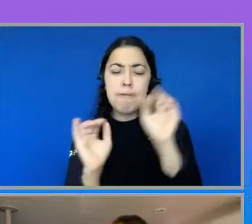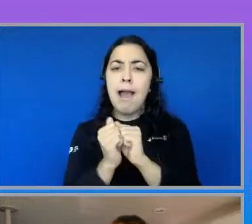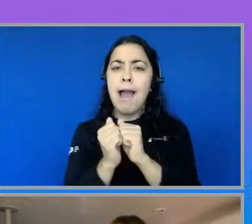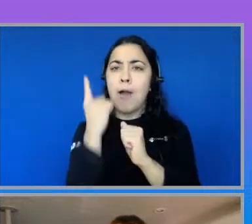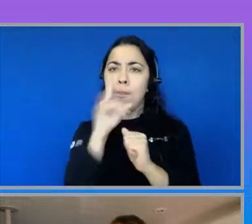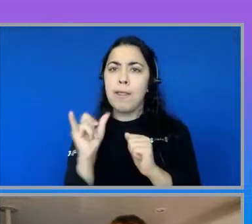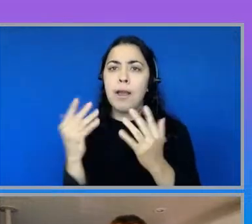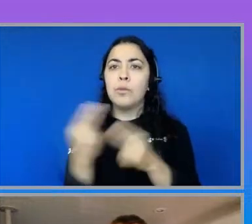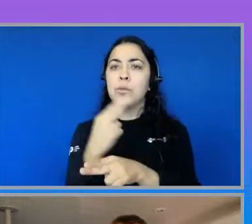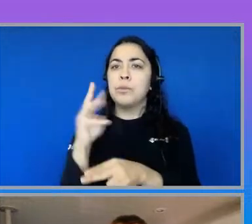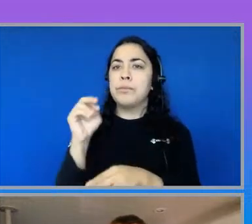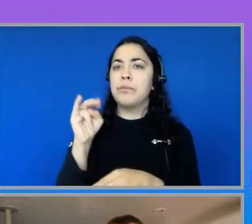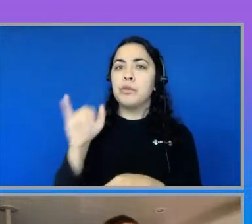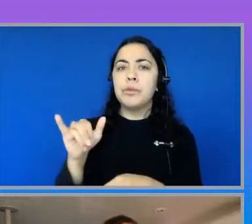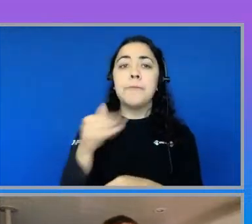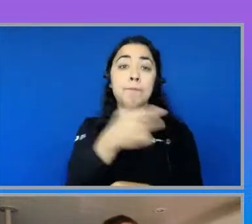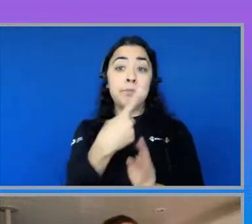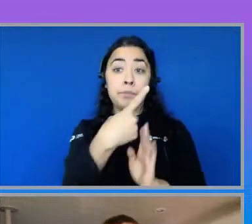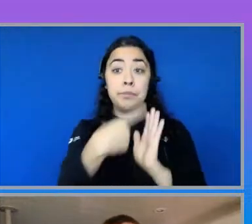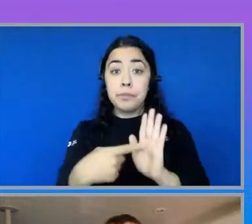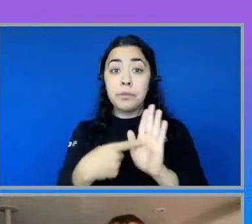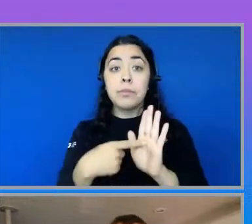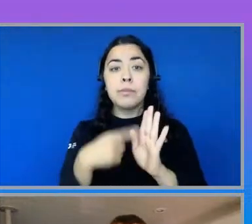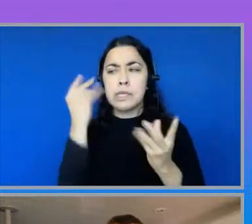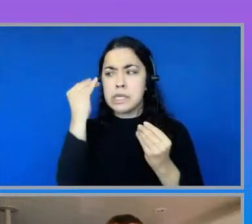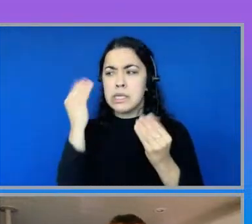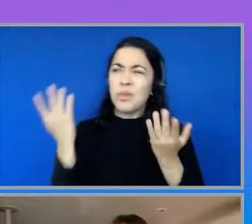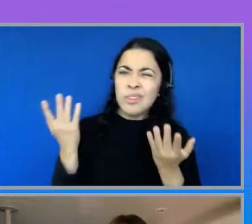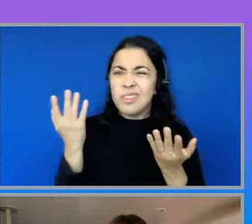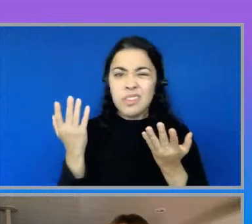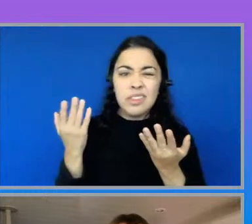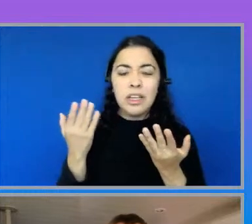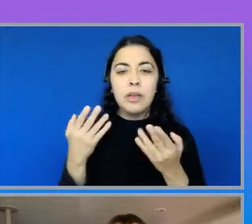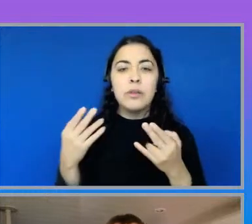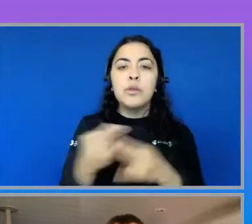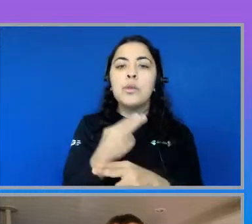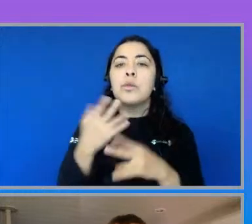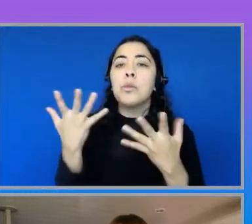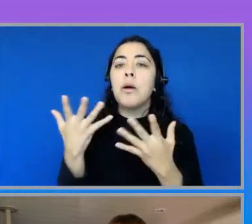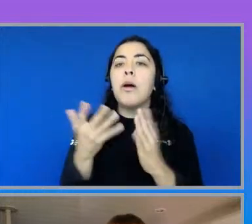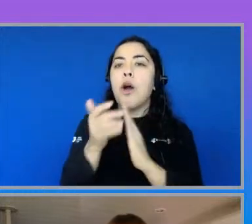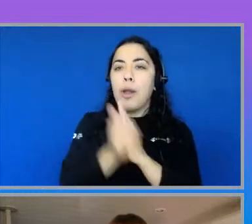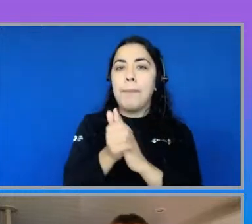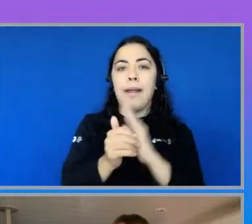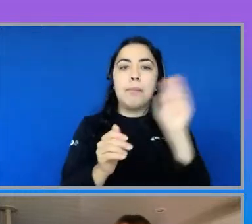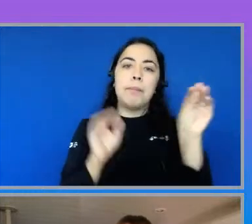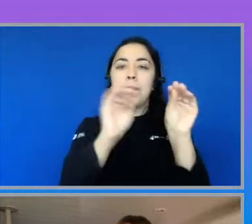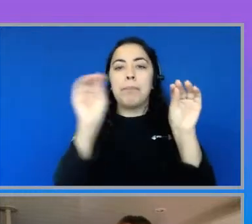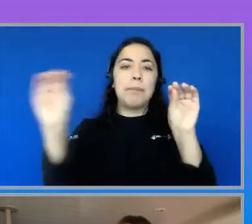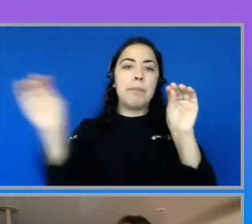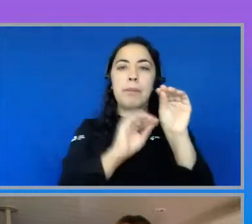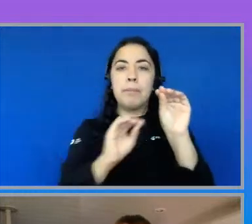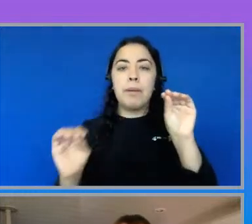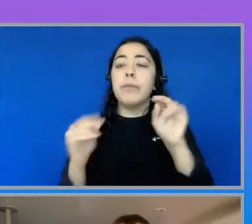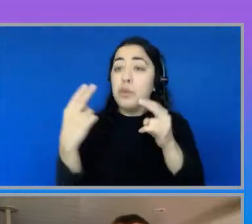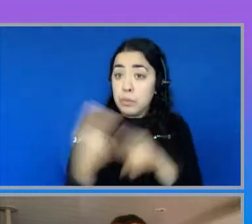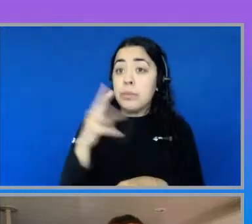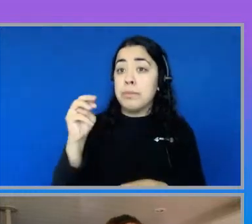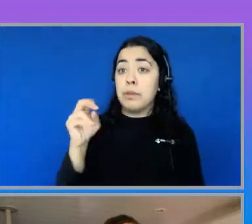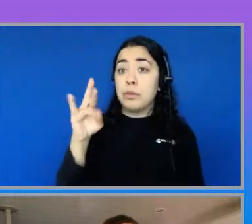in this demo they said, well, actually it's all laid out with auto placement. You know, it's